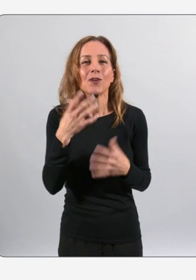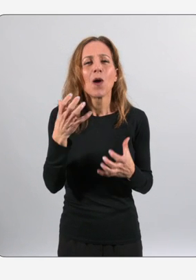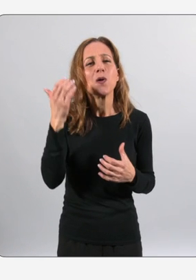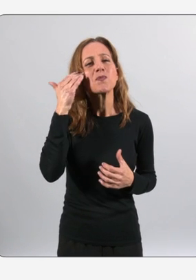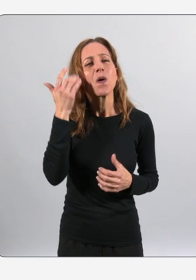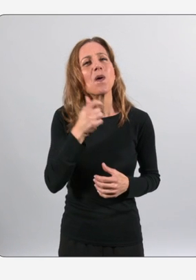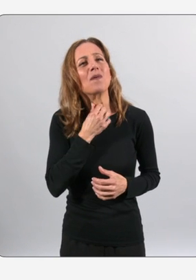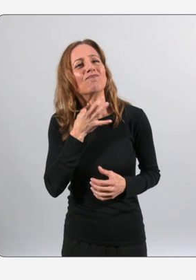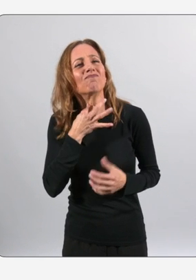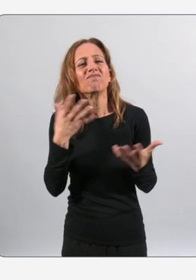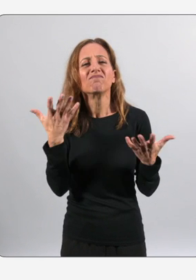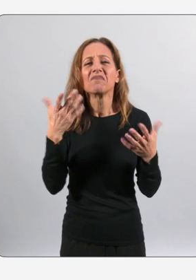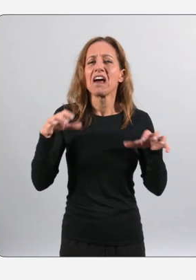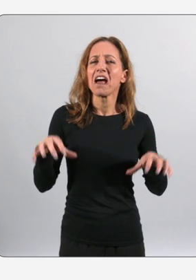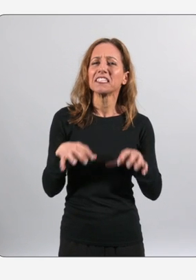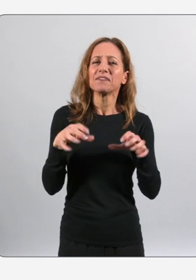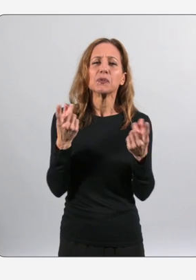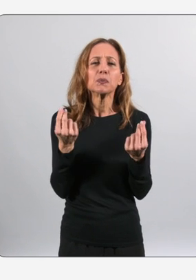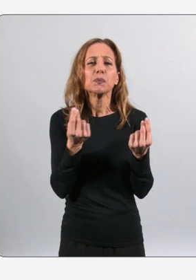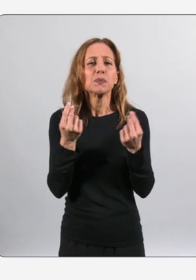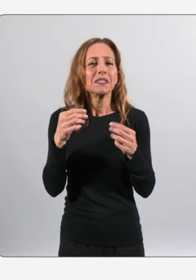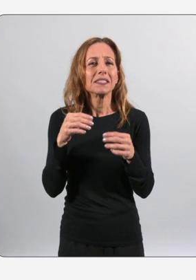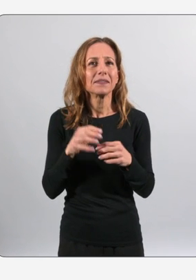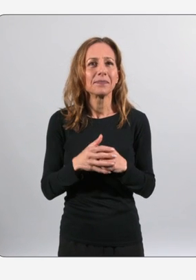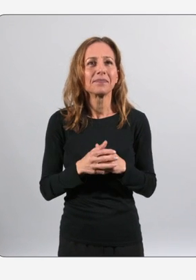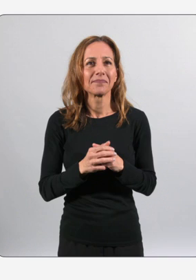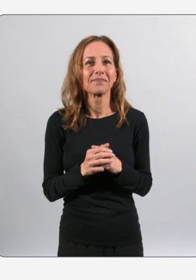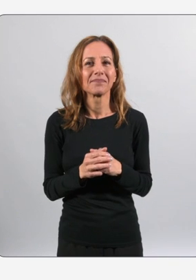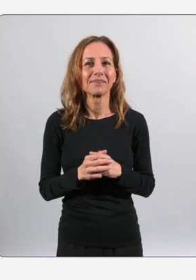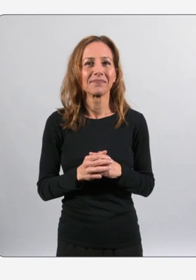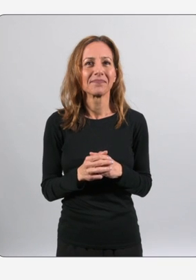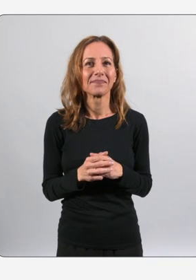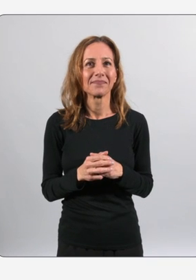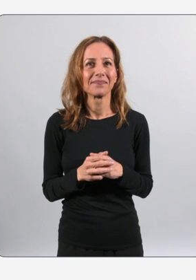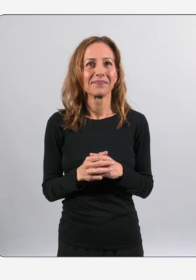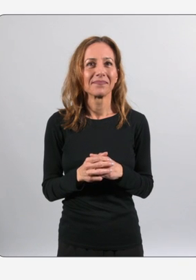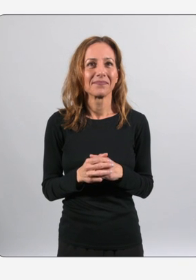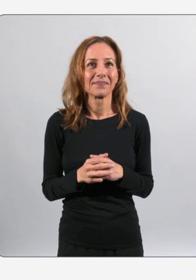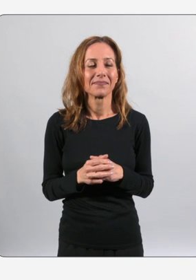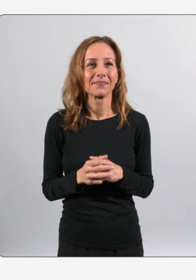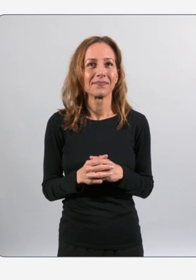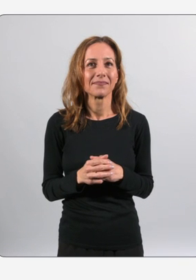And now you can come back to the keynote. And you want to know what activities you